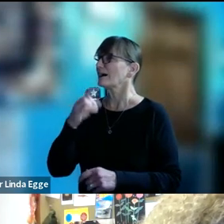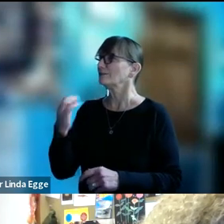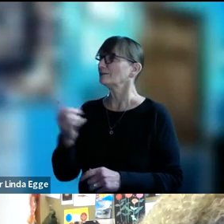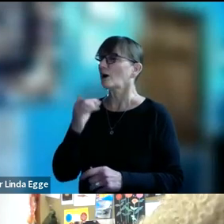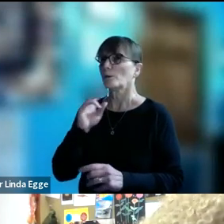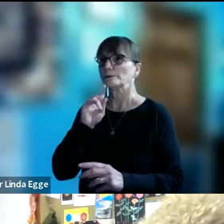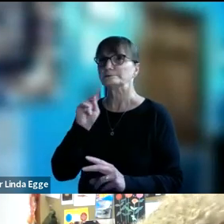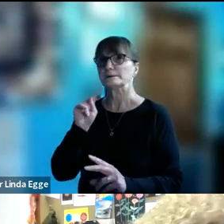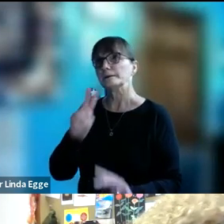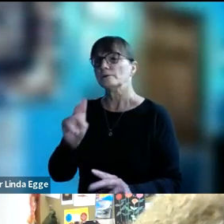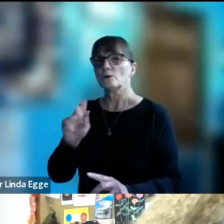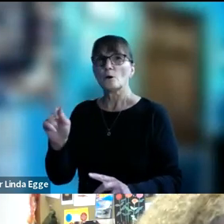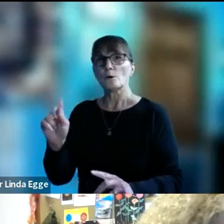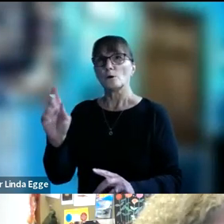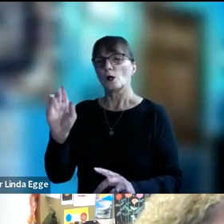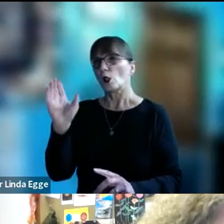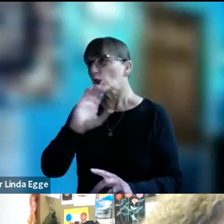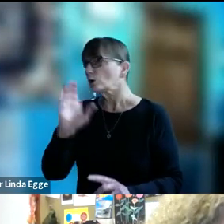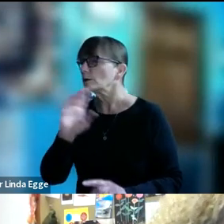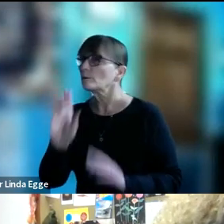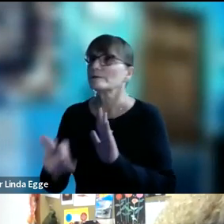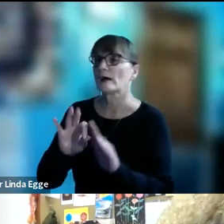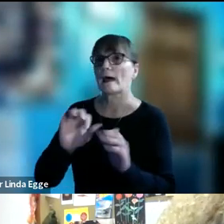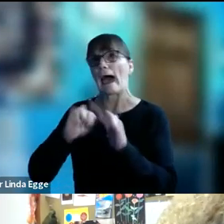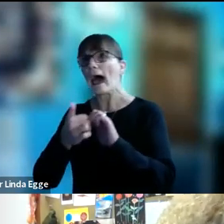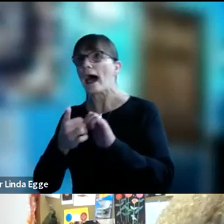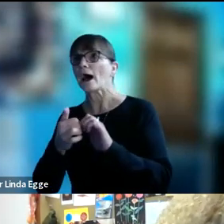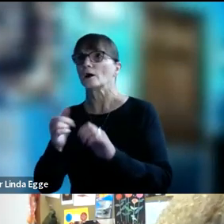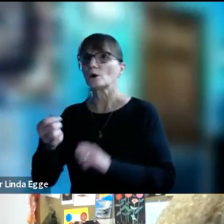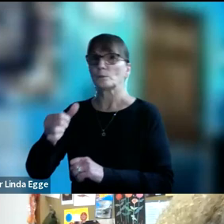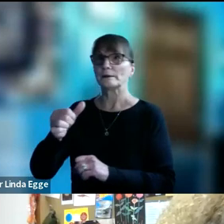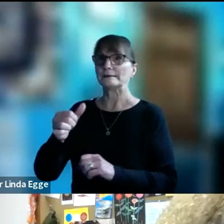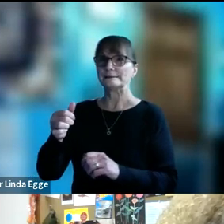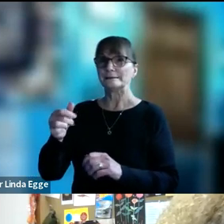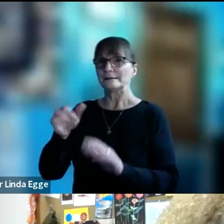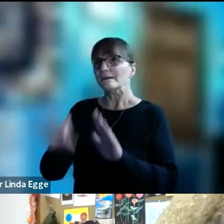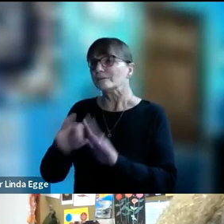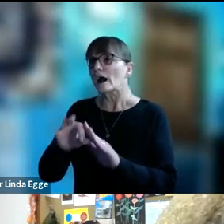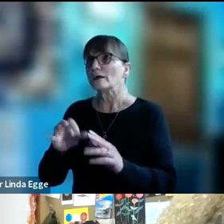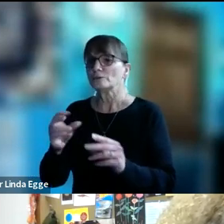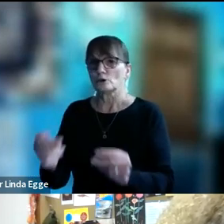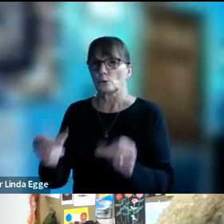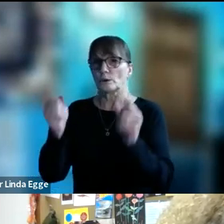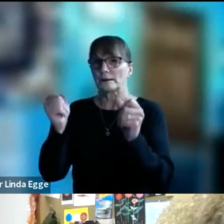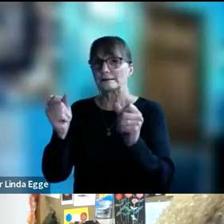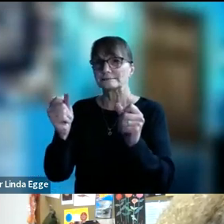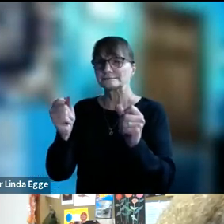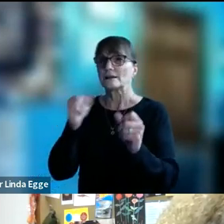like where can we find, how can we deny this quickest by looking for our, you know, drugs in here?